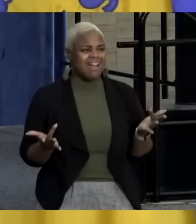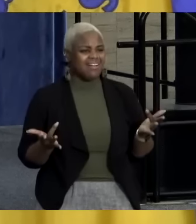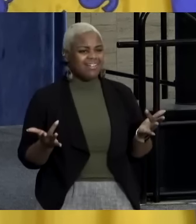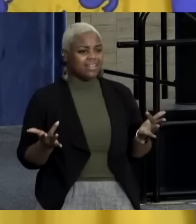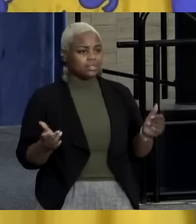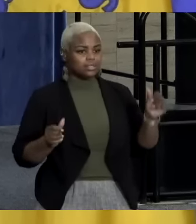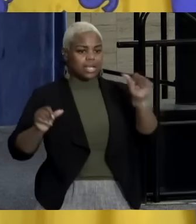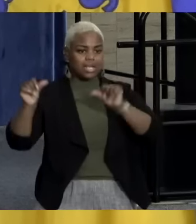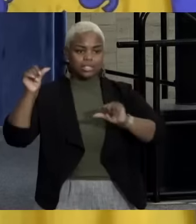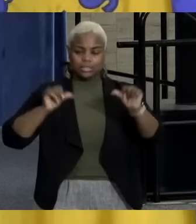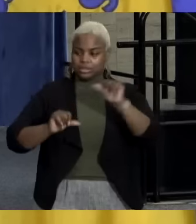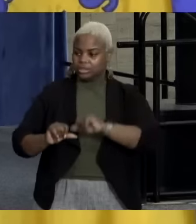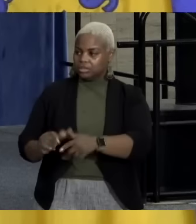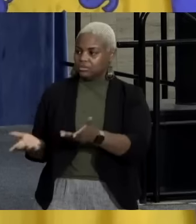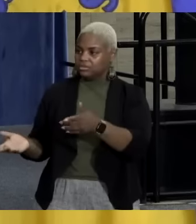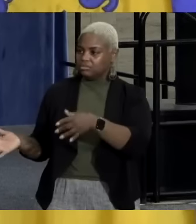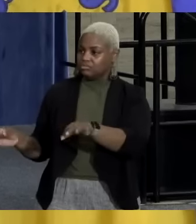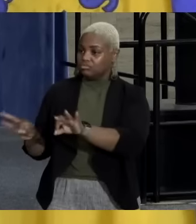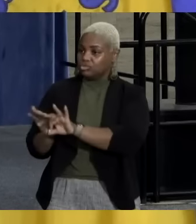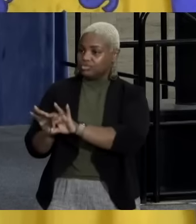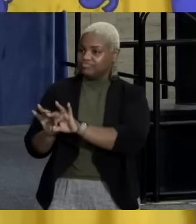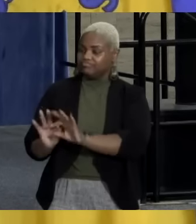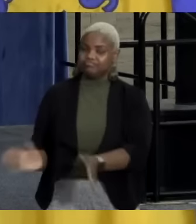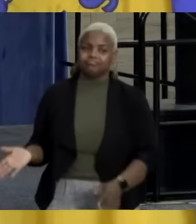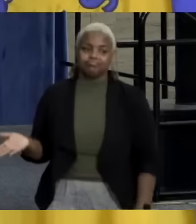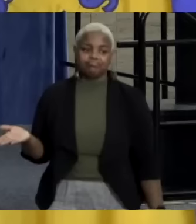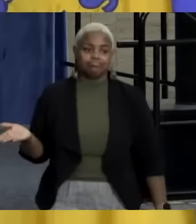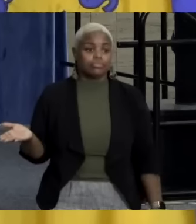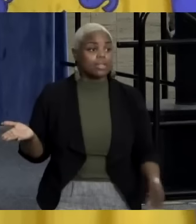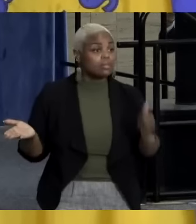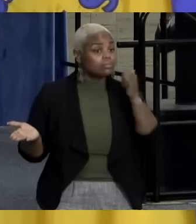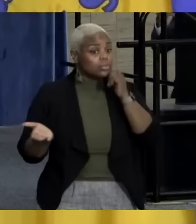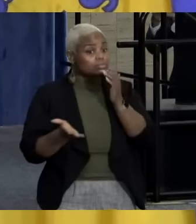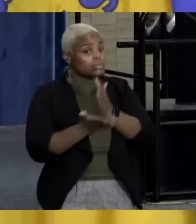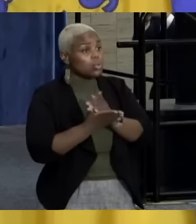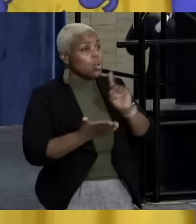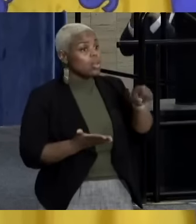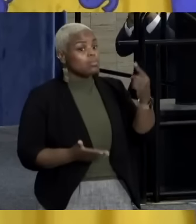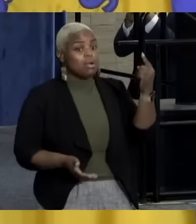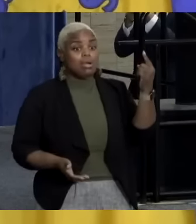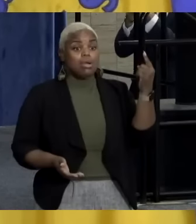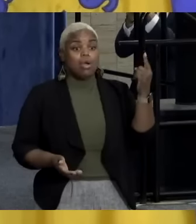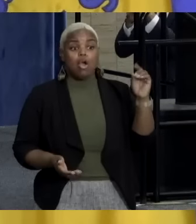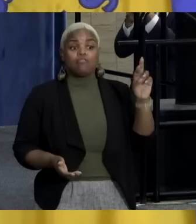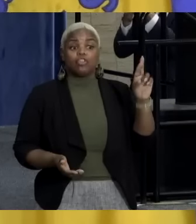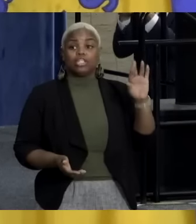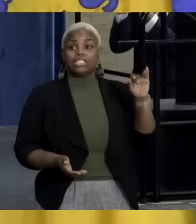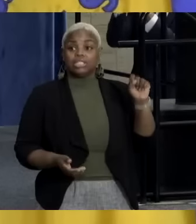Estrogen isn't just about ovaries. It is just as much about the brain